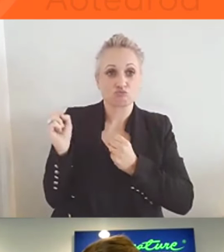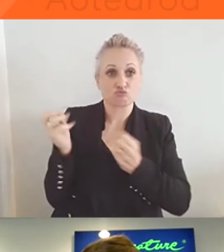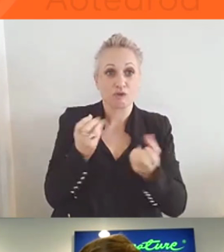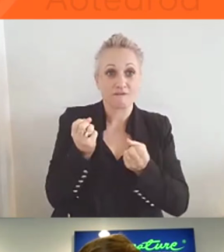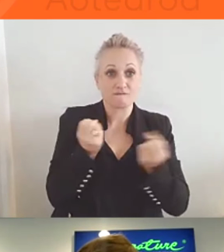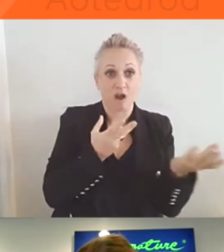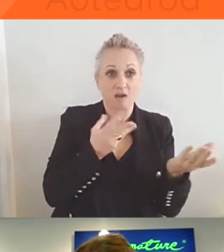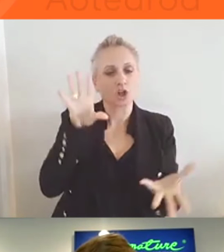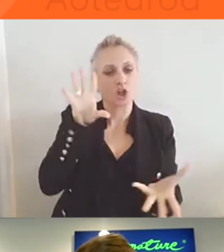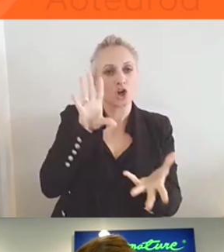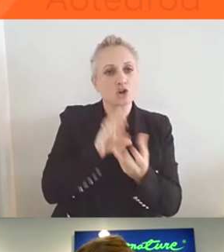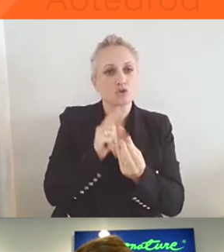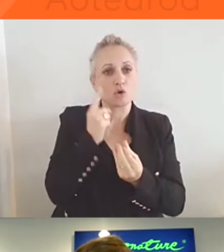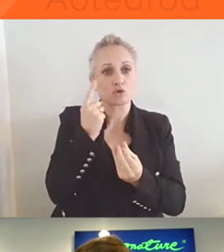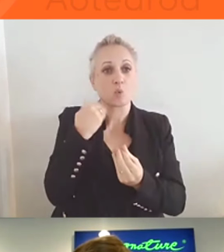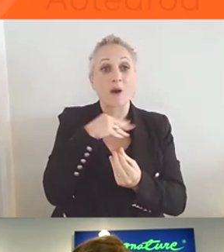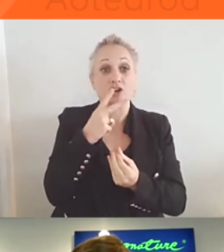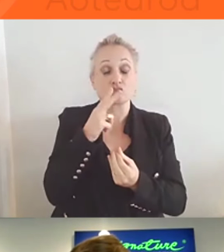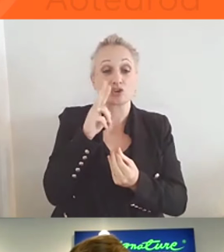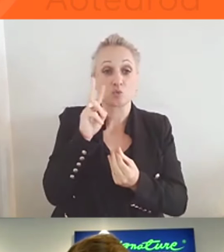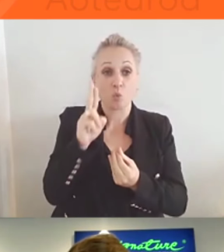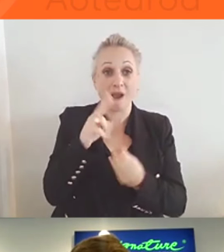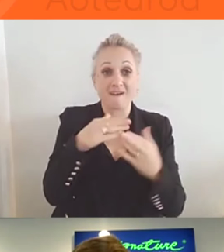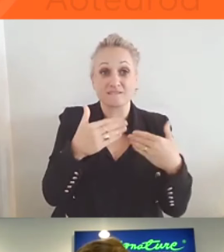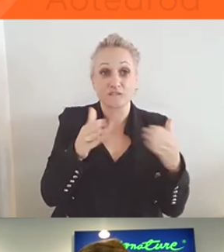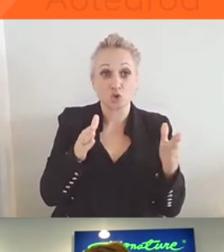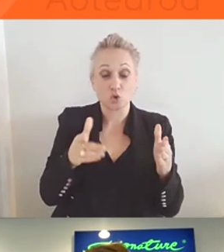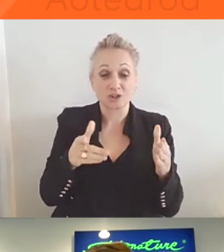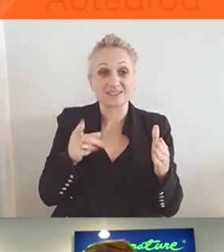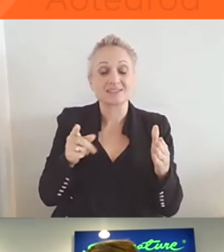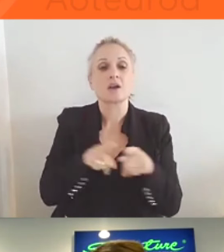including fully accessible ones for accessible properties. So you